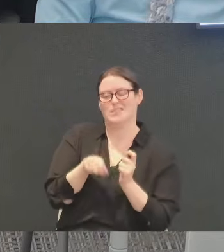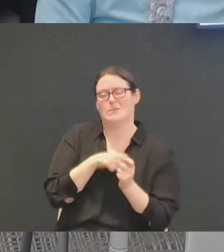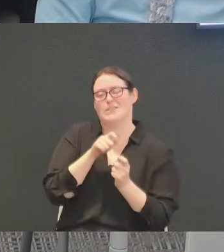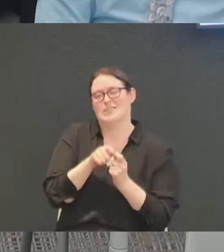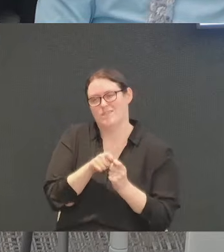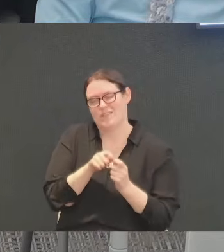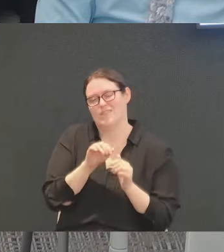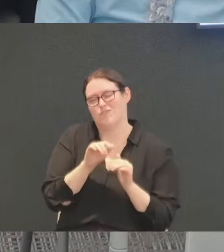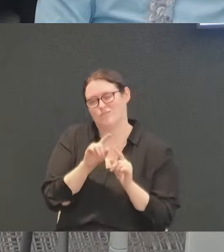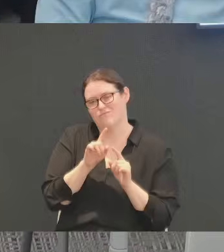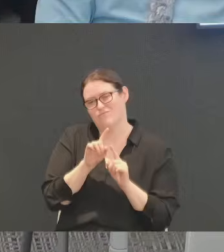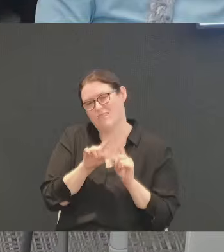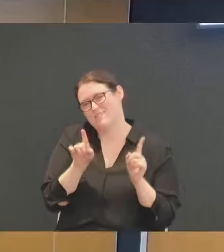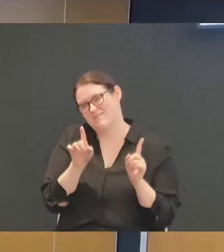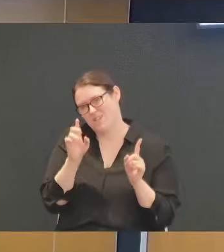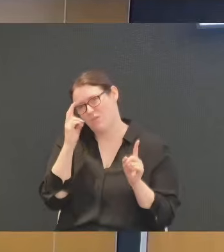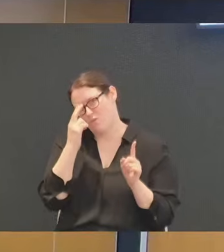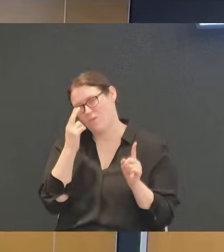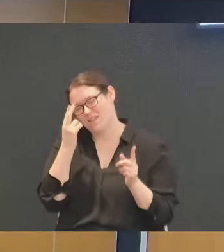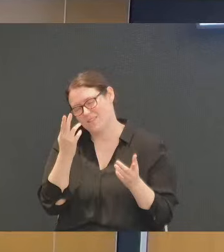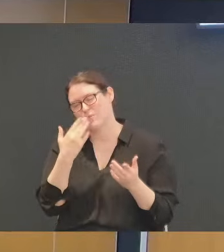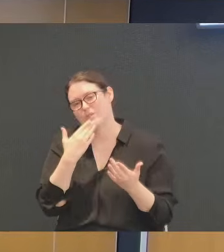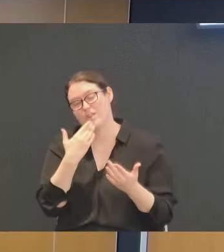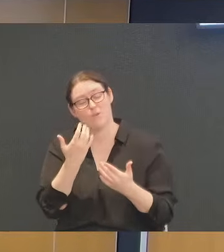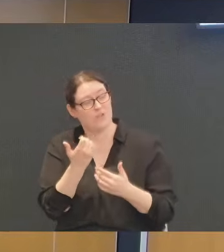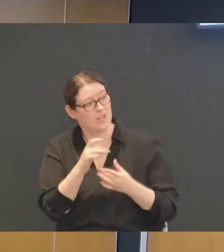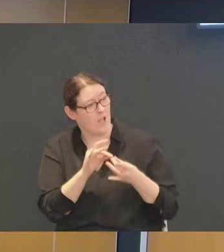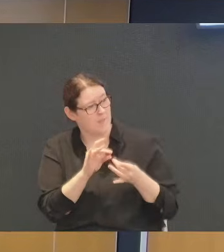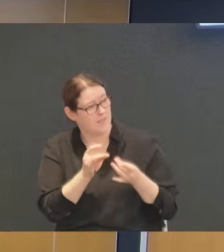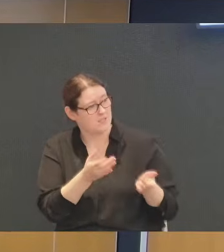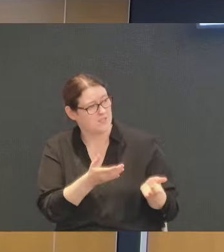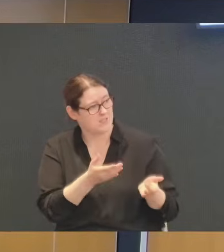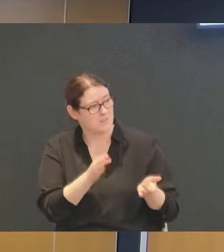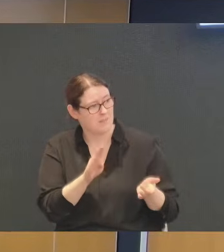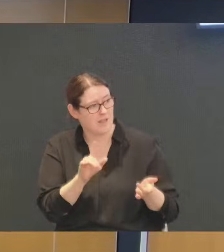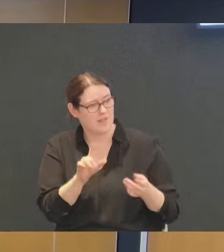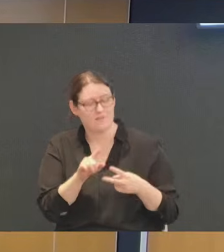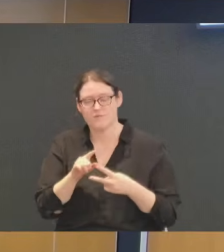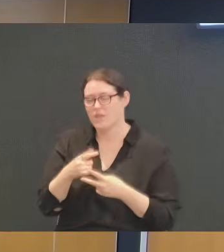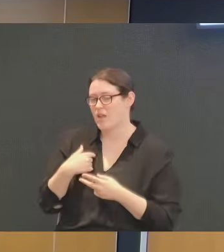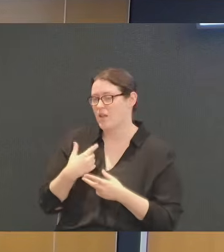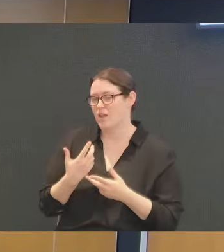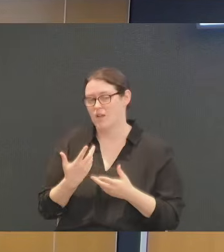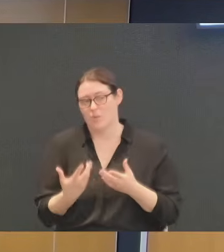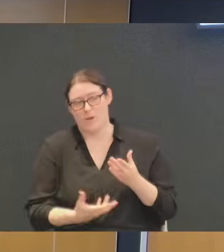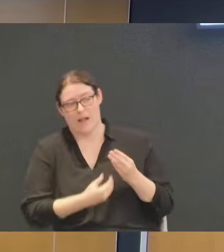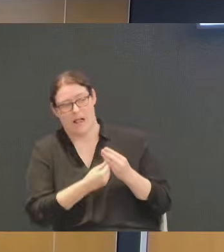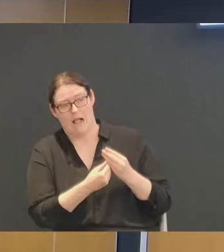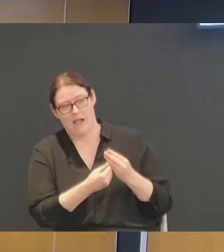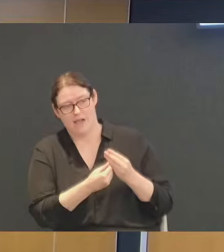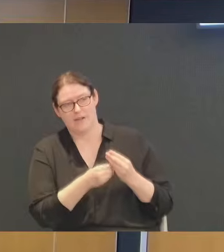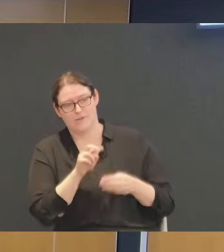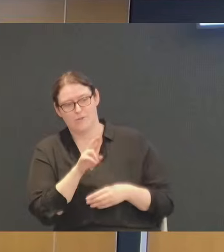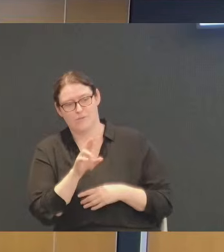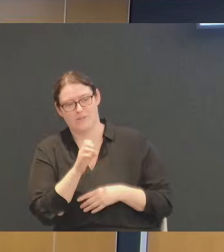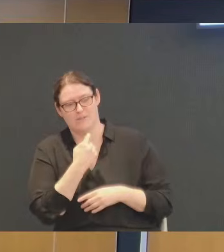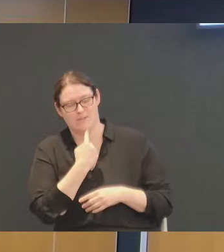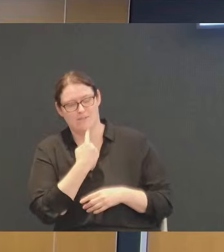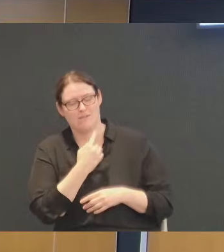areas. So thank you. any comments on BIE one or two? I just want to say on BIE 1 and two these